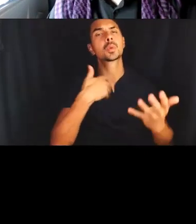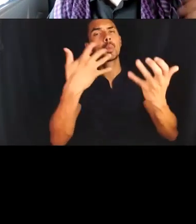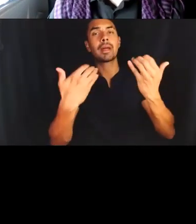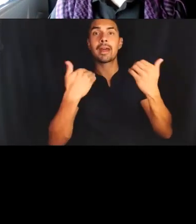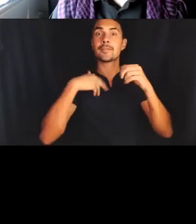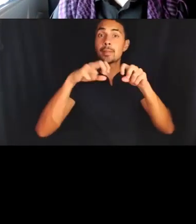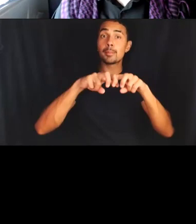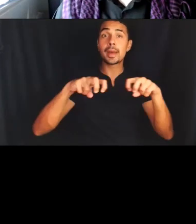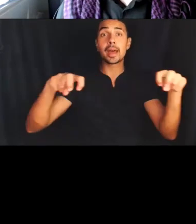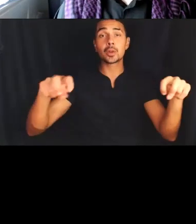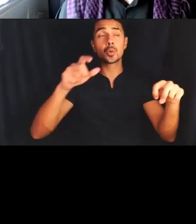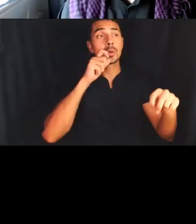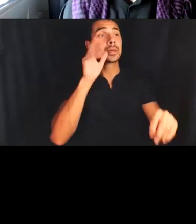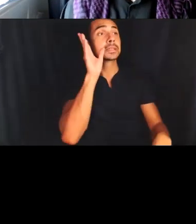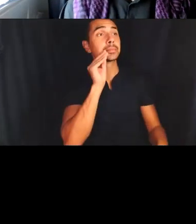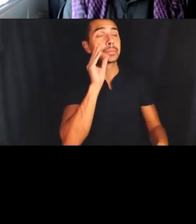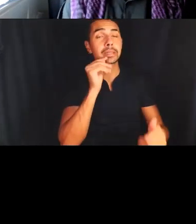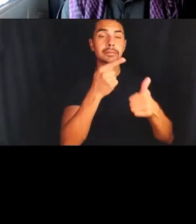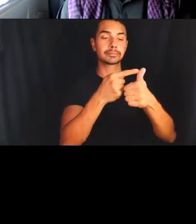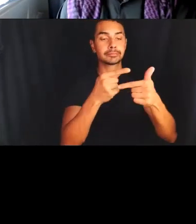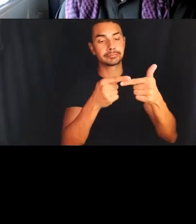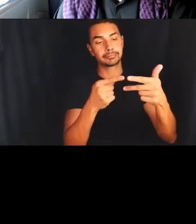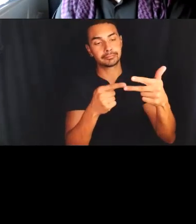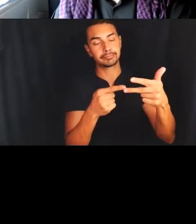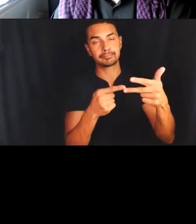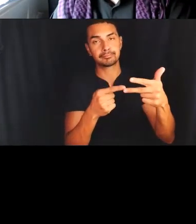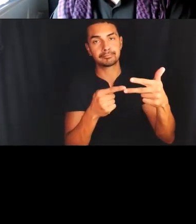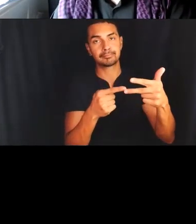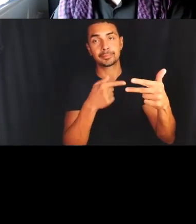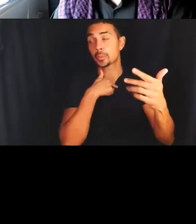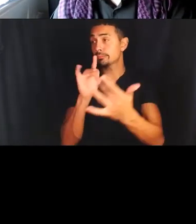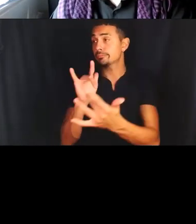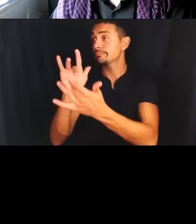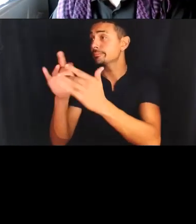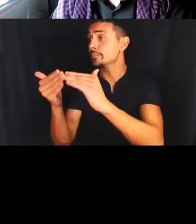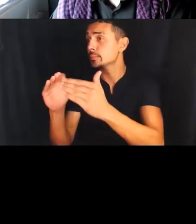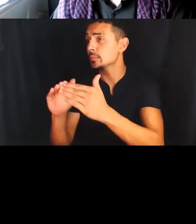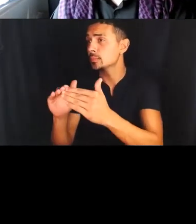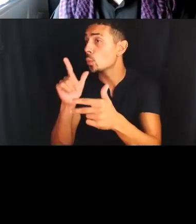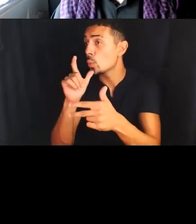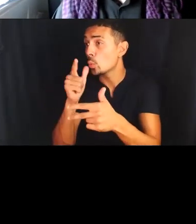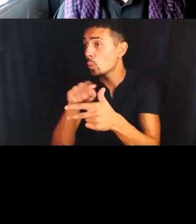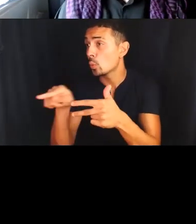who have experienced X, Y, or Z. So we reach out to our communities and ask people to be on panels.